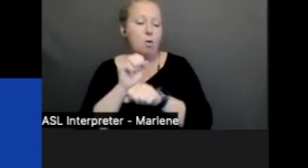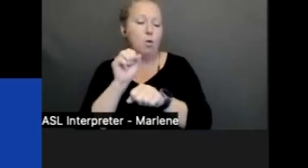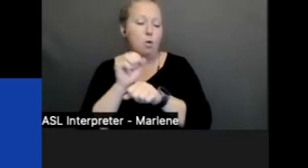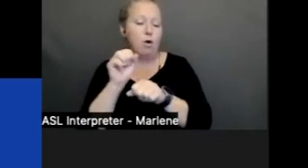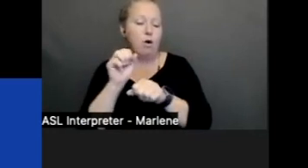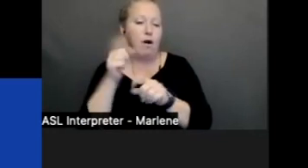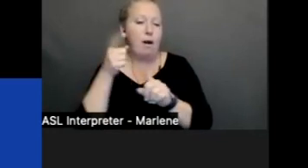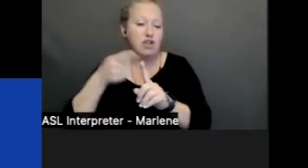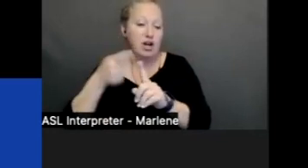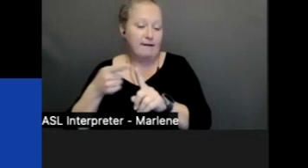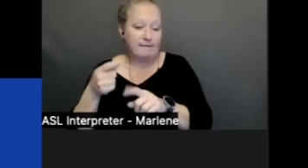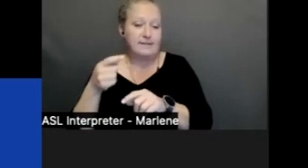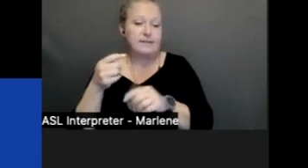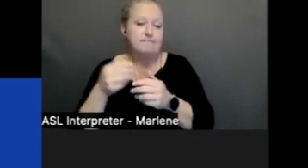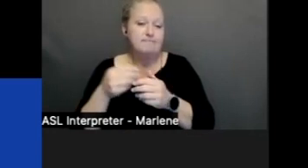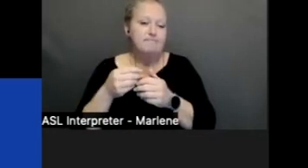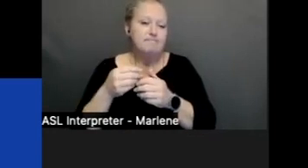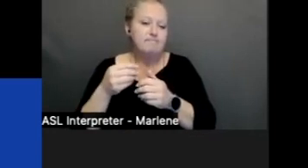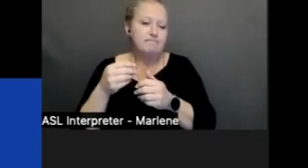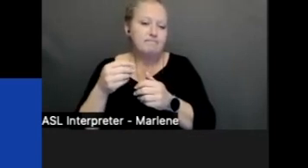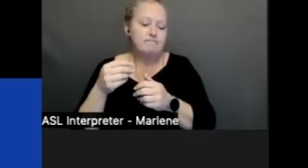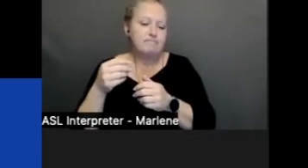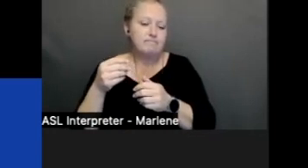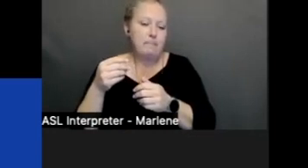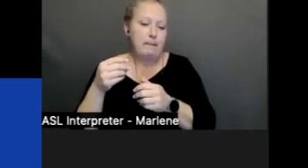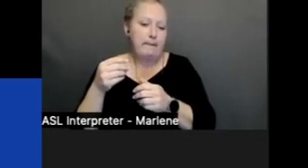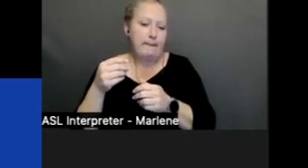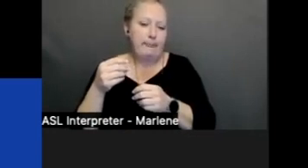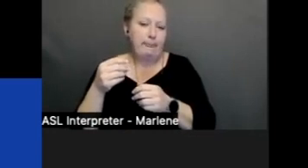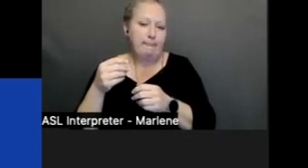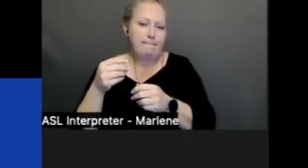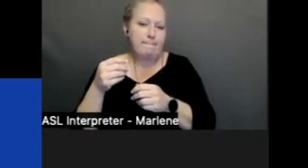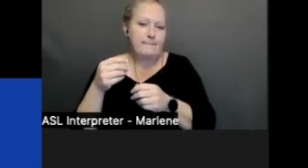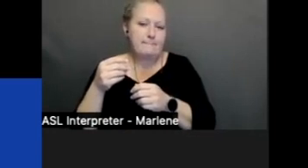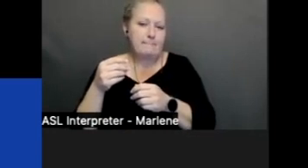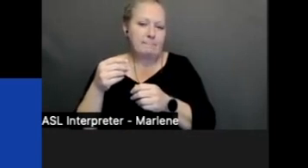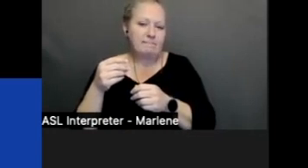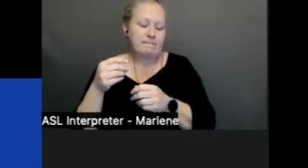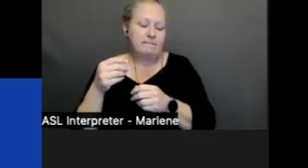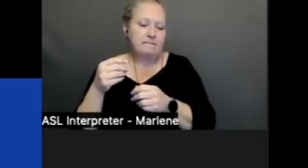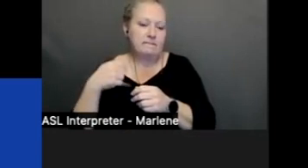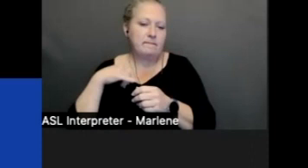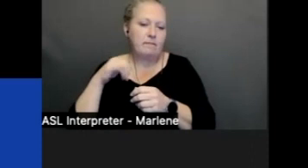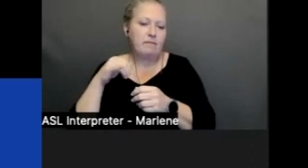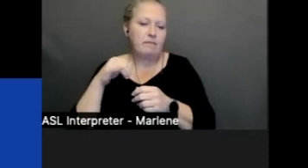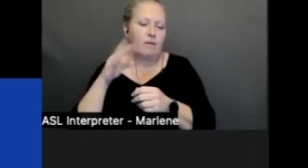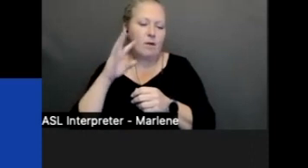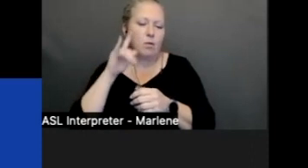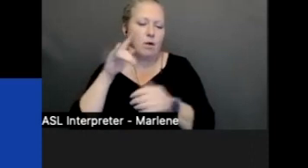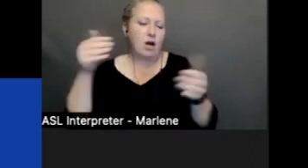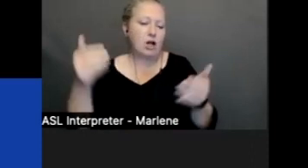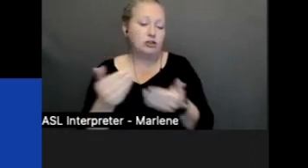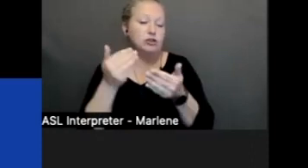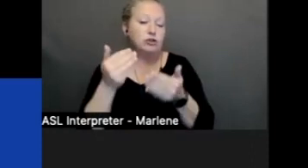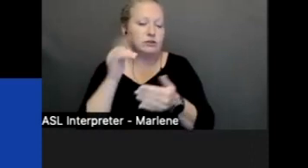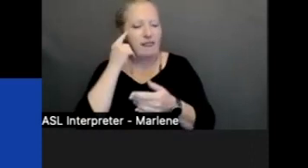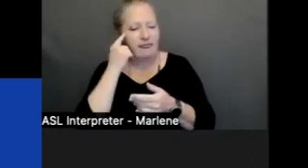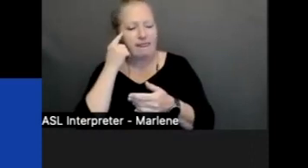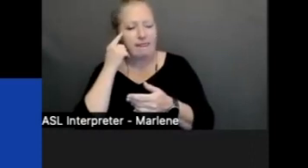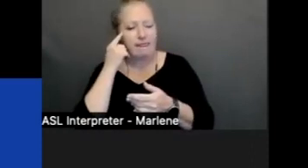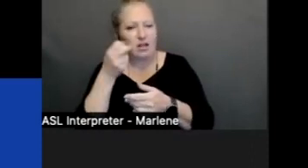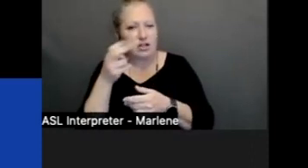Next slide. So I'm going to actually introduce I think she was at our meeting last time,